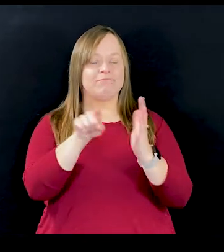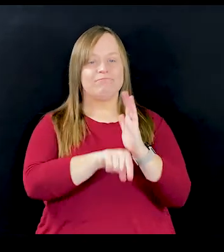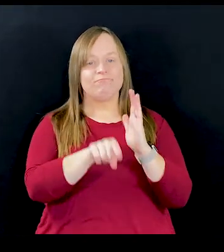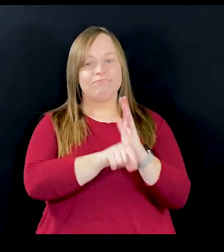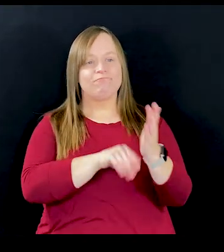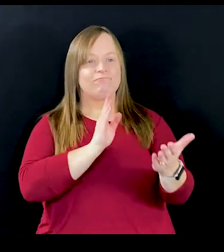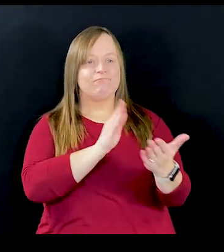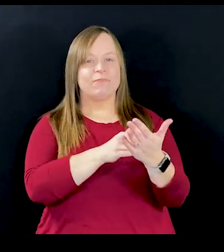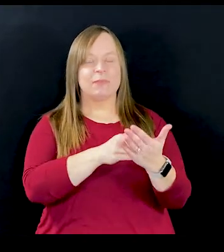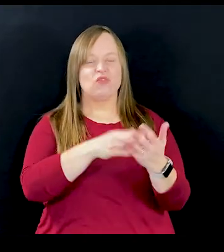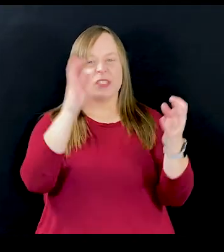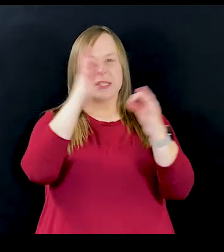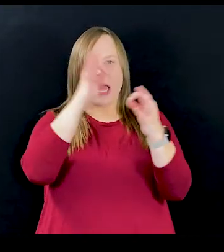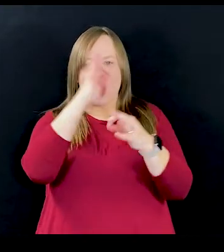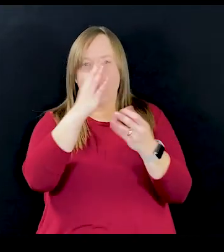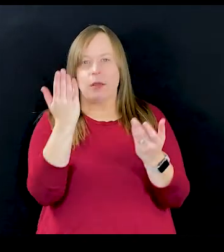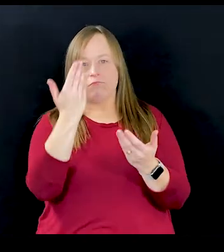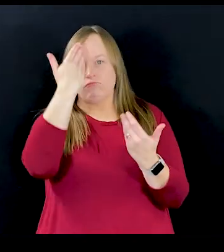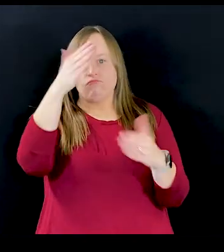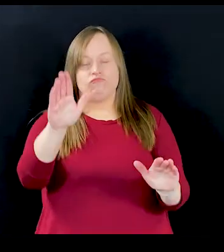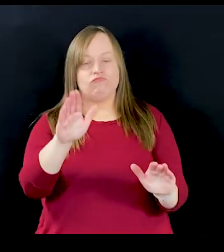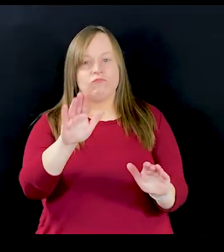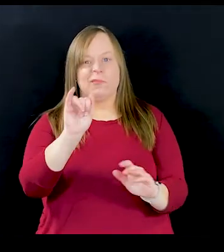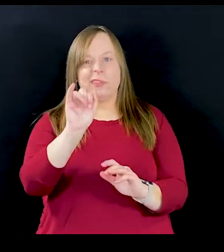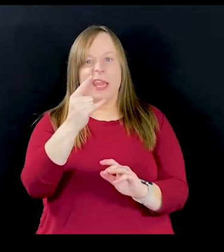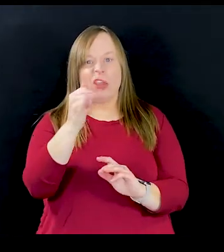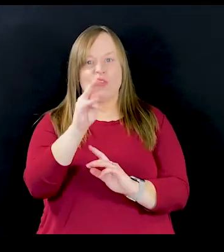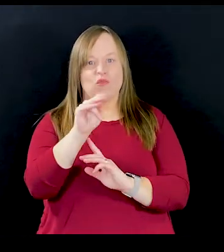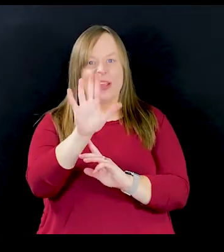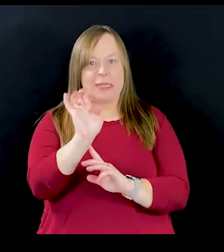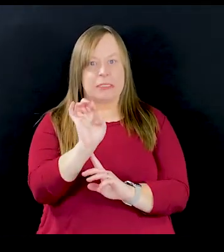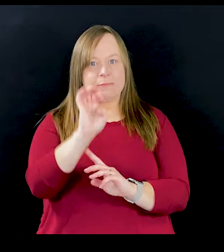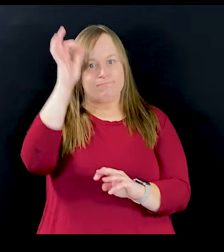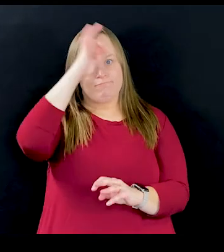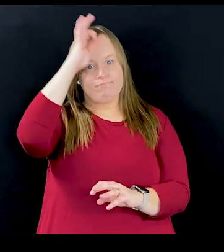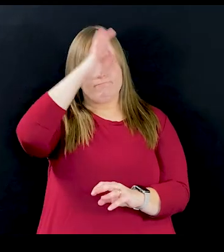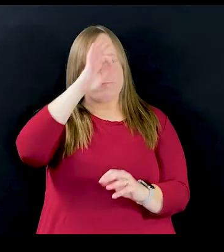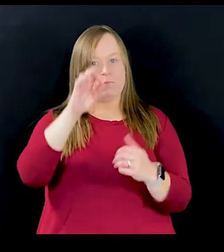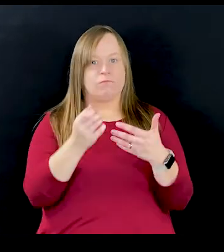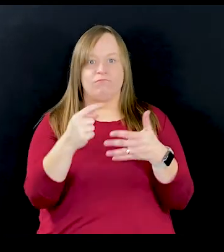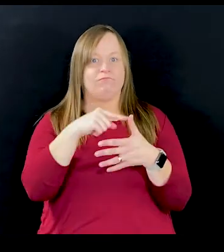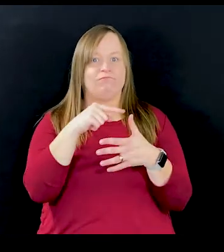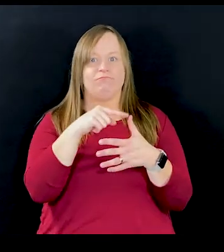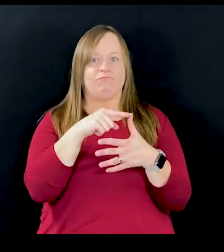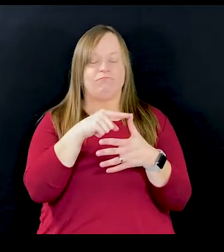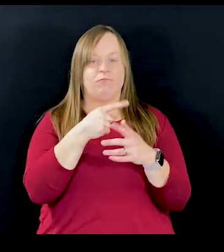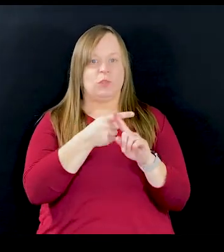come from not knowing. They come from ignorance. They stem from ignorance first and foremost.